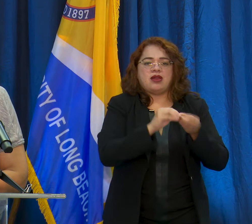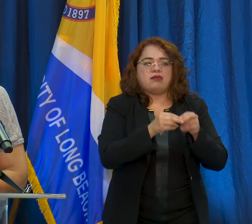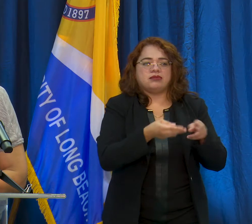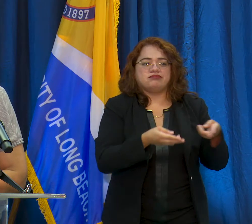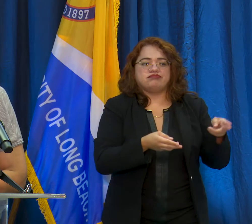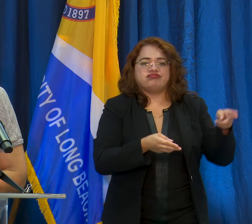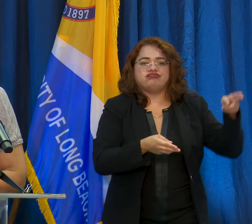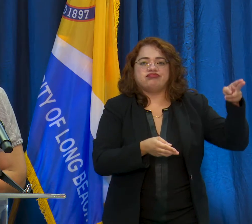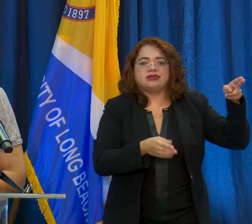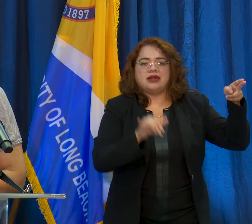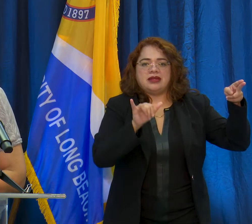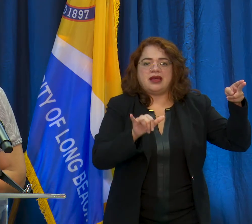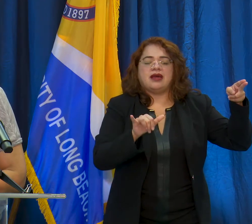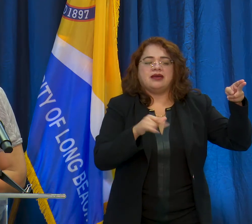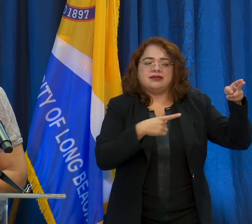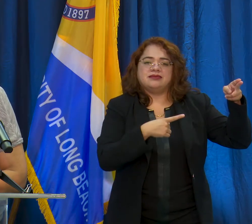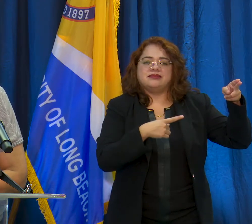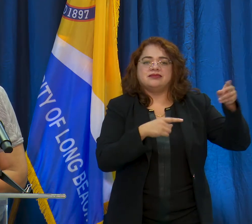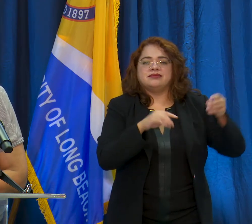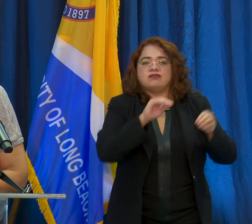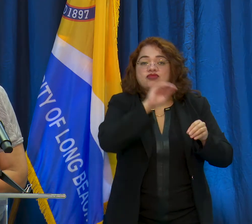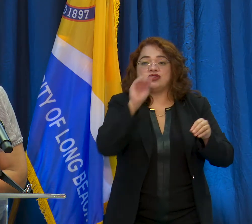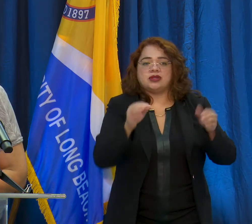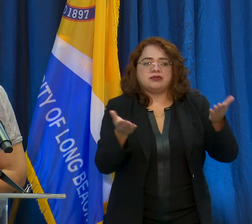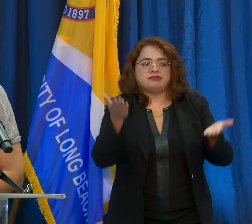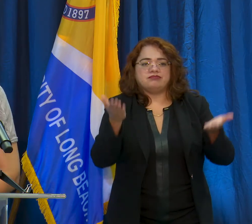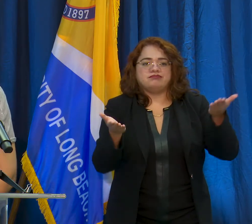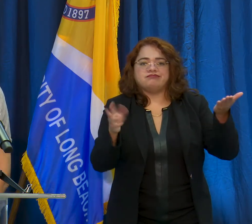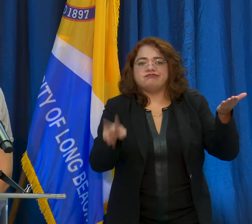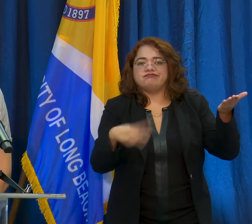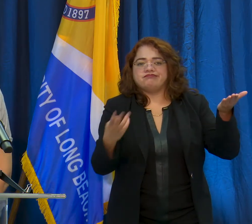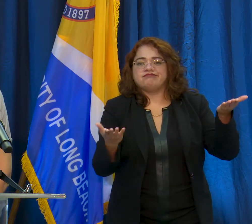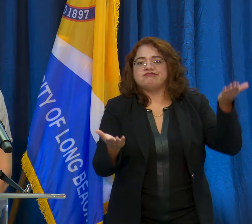proportion is increasing in that population.